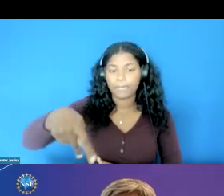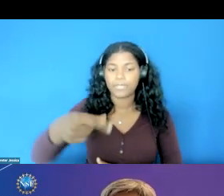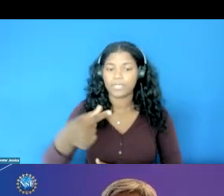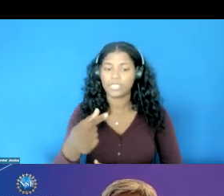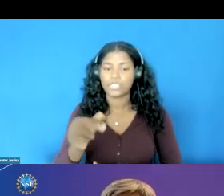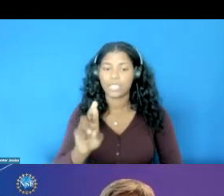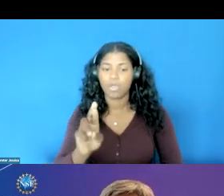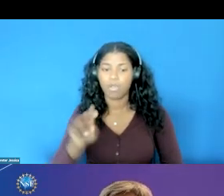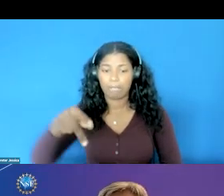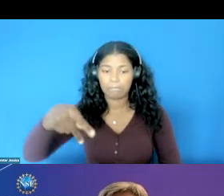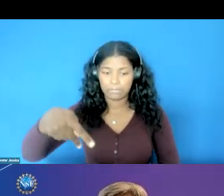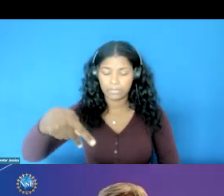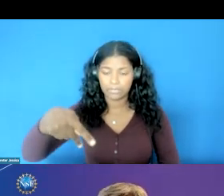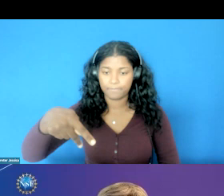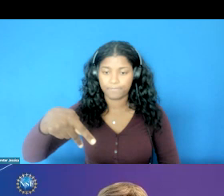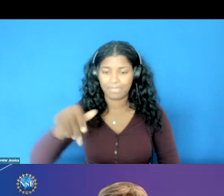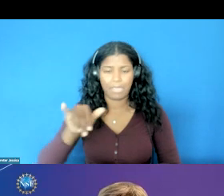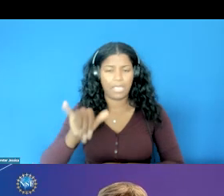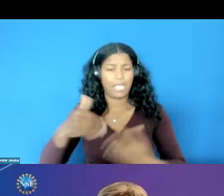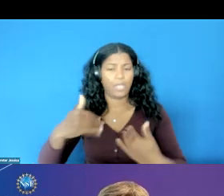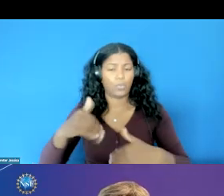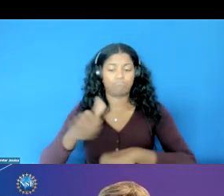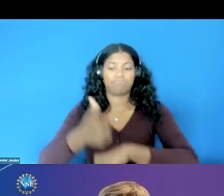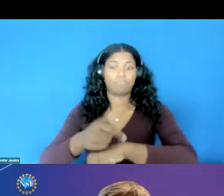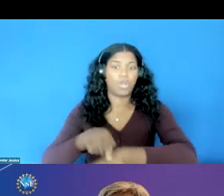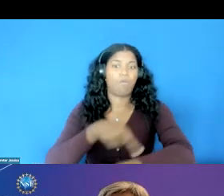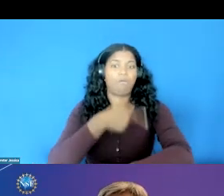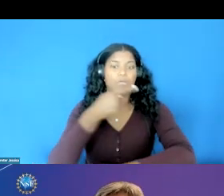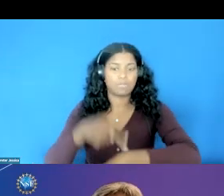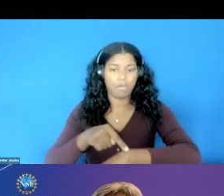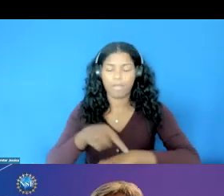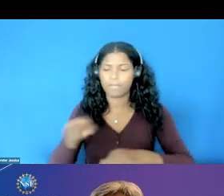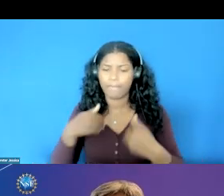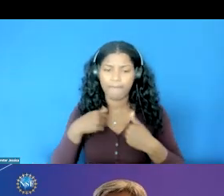A long-running program which supports genome scale plant research and development of tools